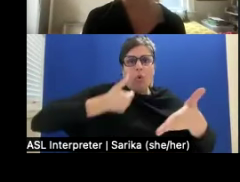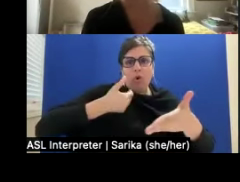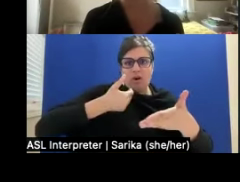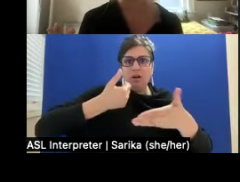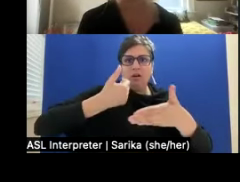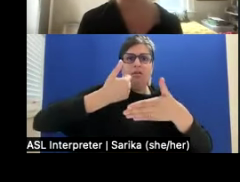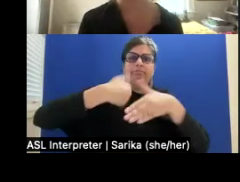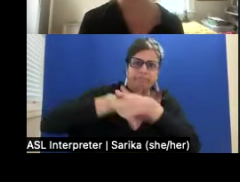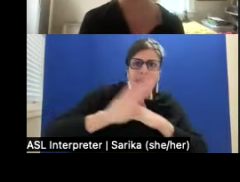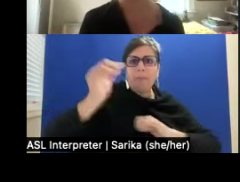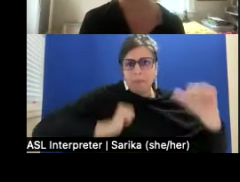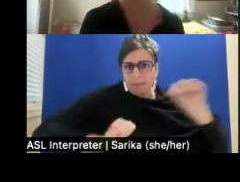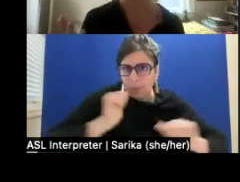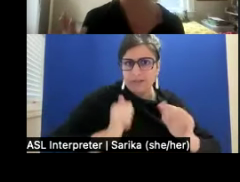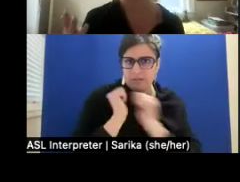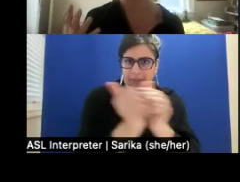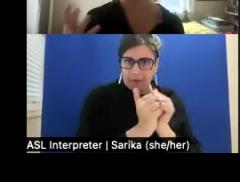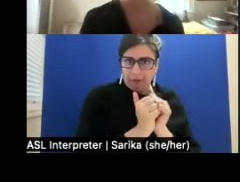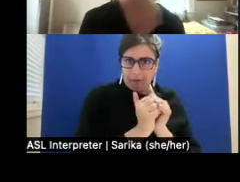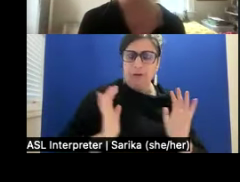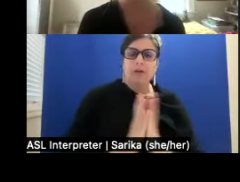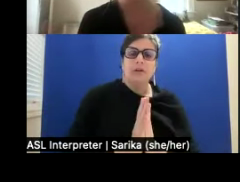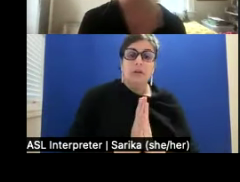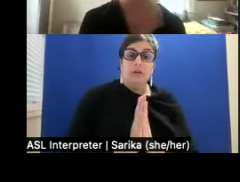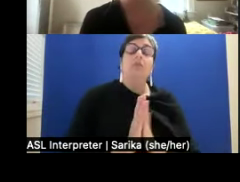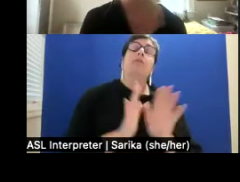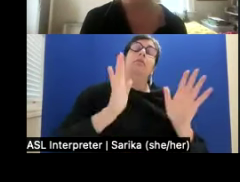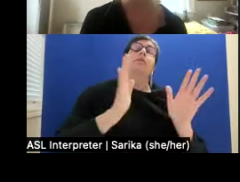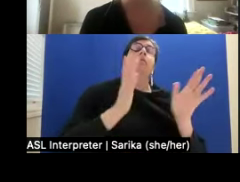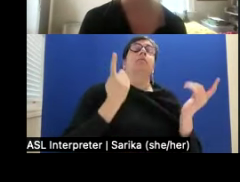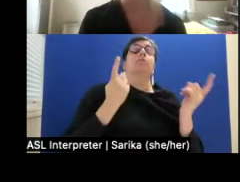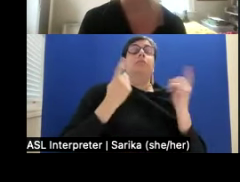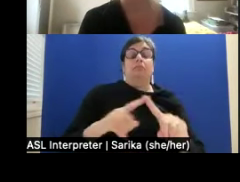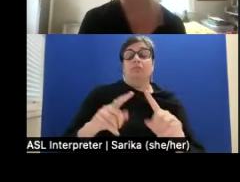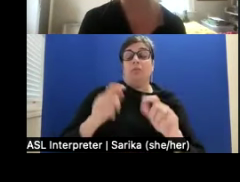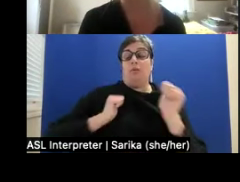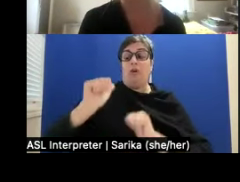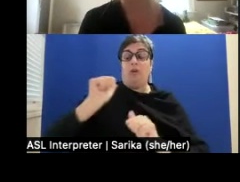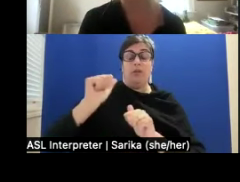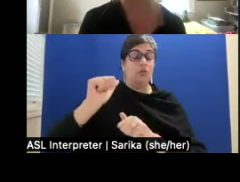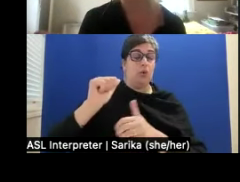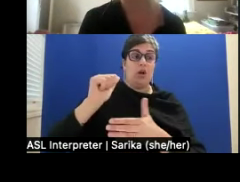Coincidentally, those performances which were sold out,